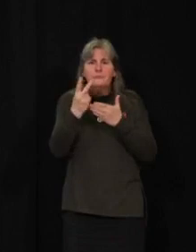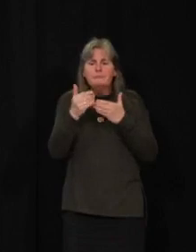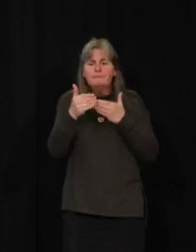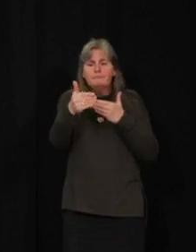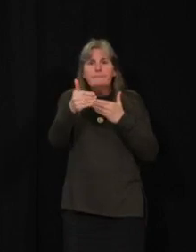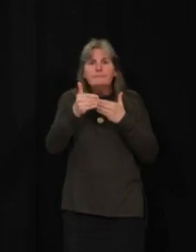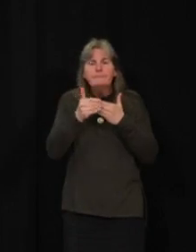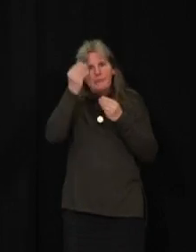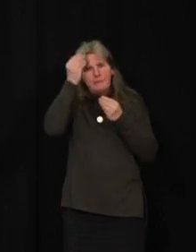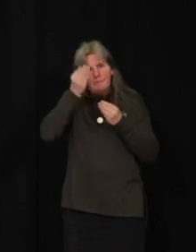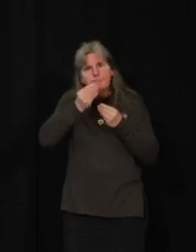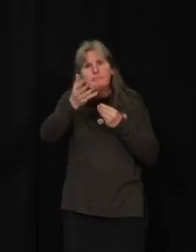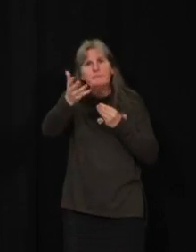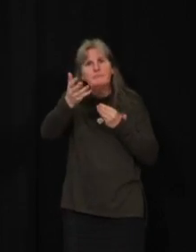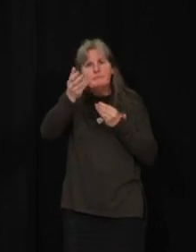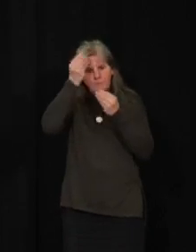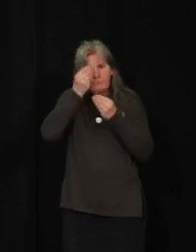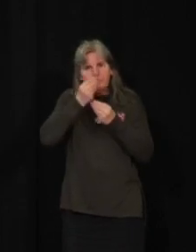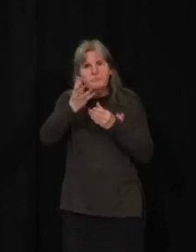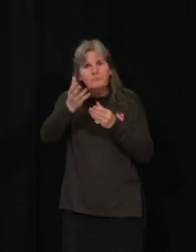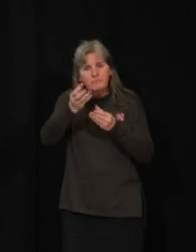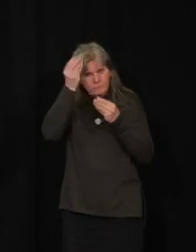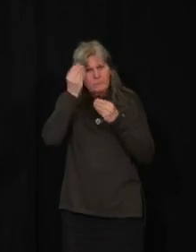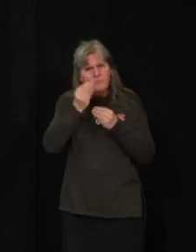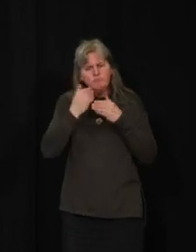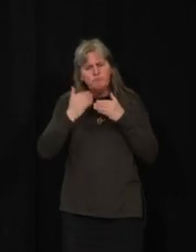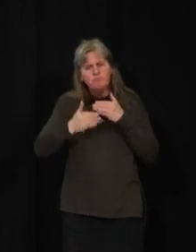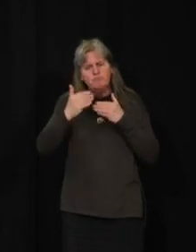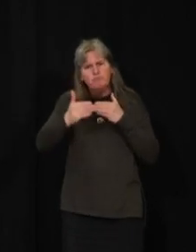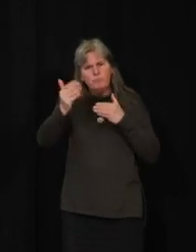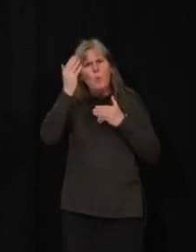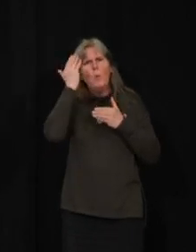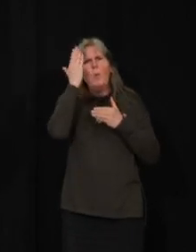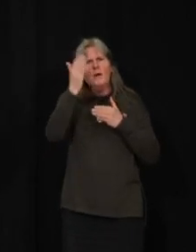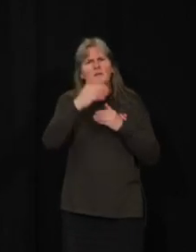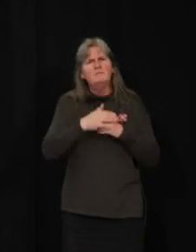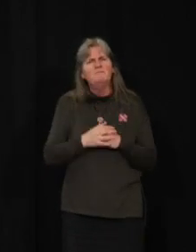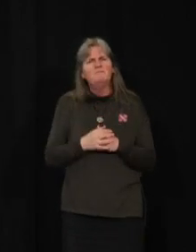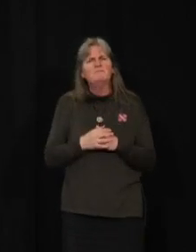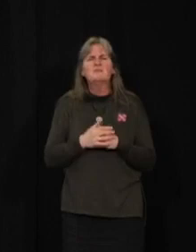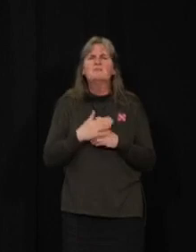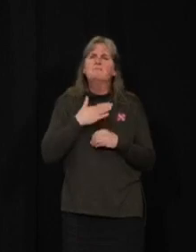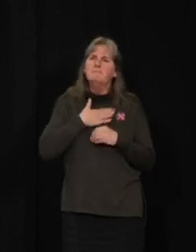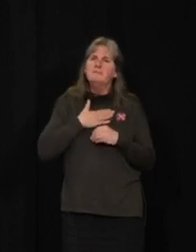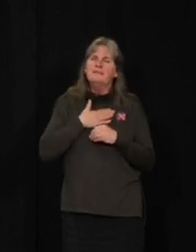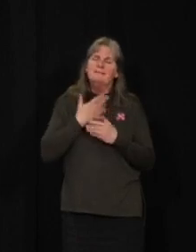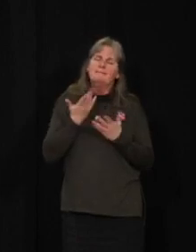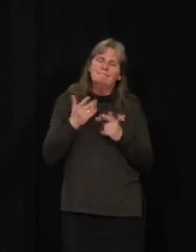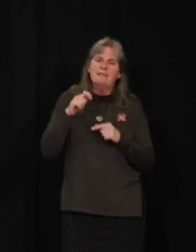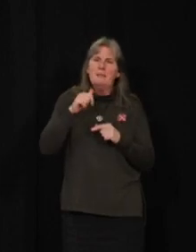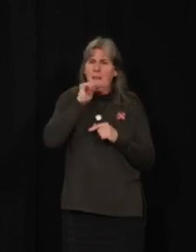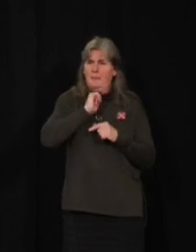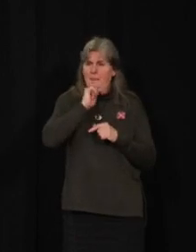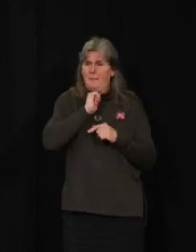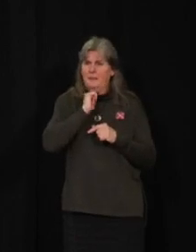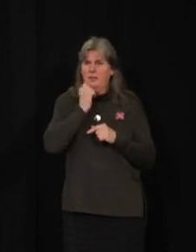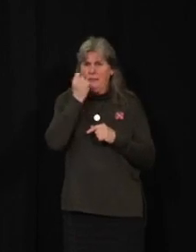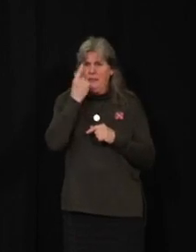timely a fashion as possible. So I appreciate people's patience, but also know that I think we are in a very good plae